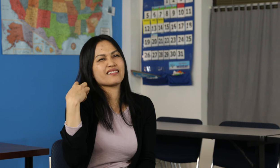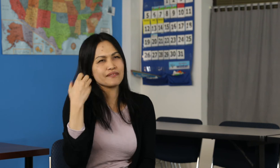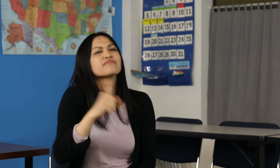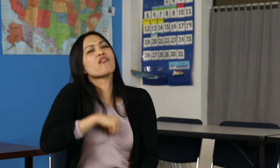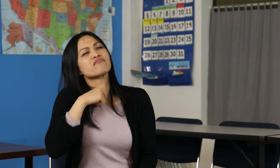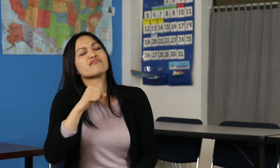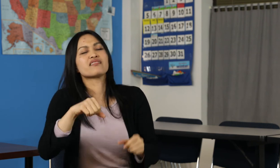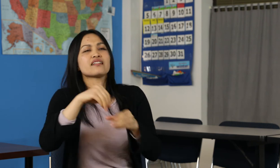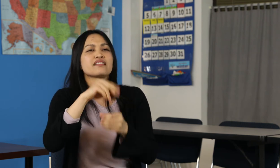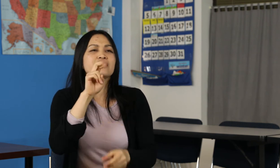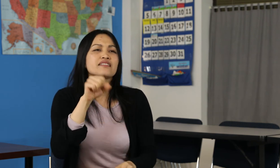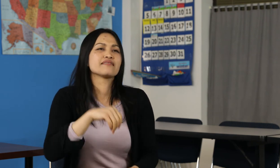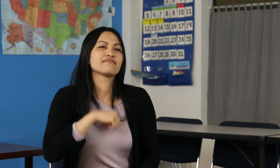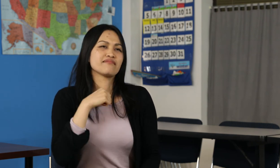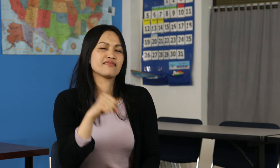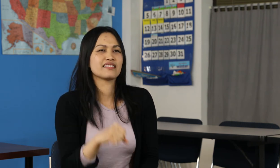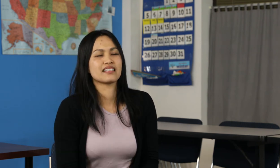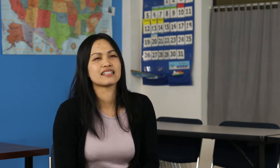It's different than it was back in Cambodia, where we had to be reserved, shy, and hide. We can be proud here.